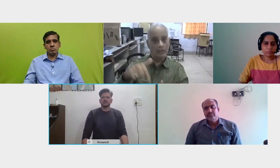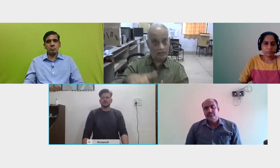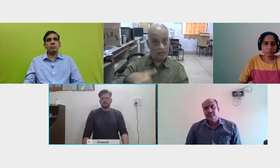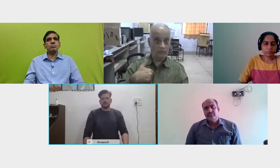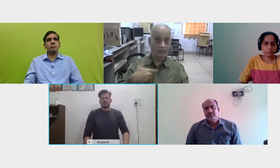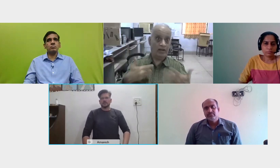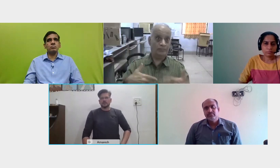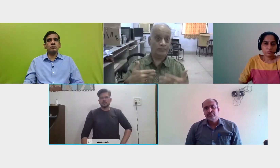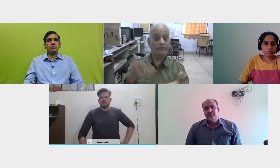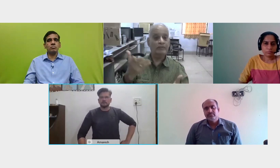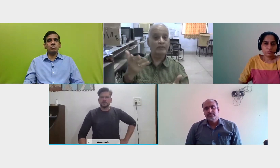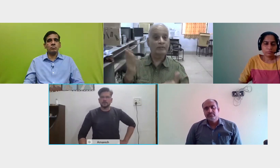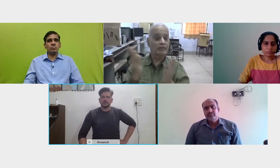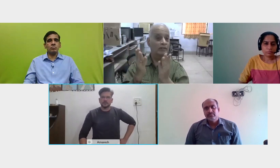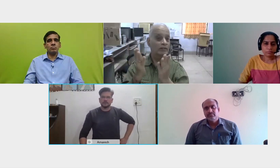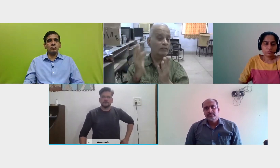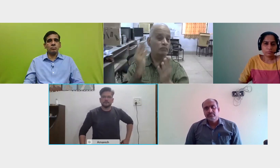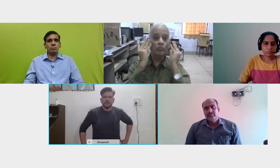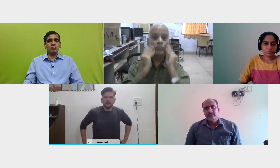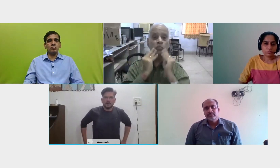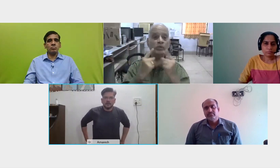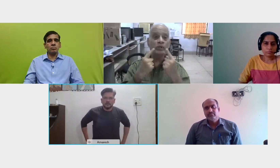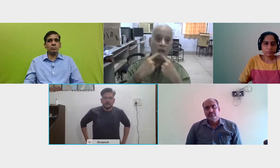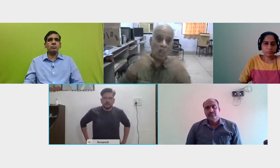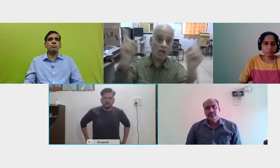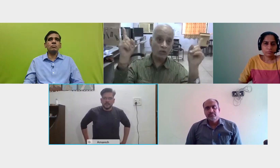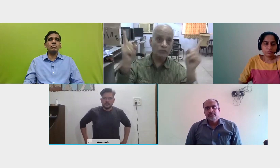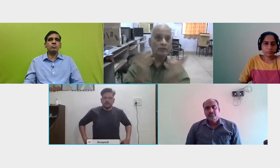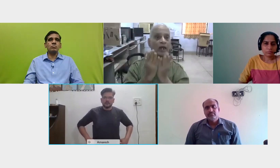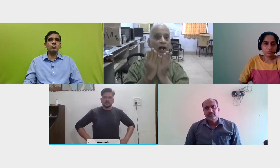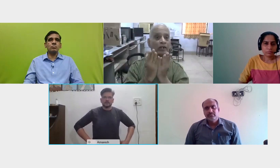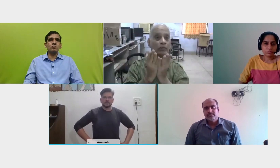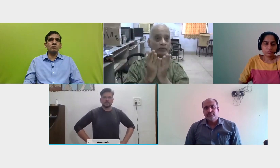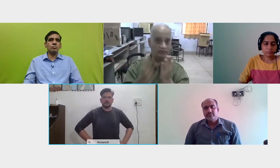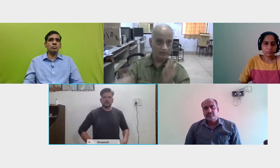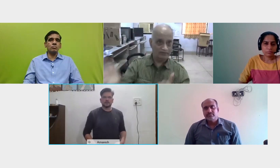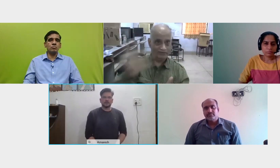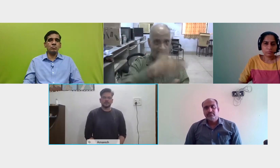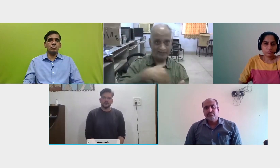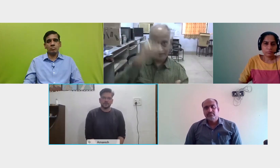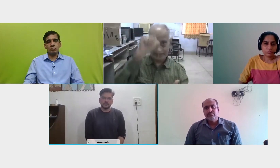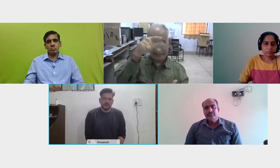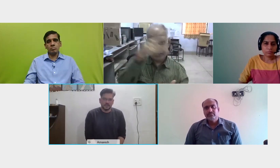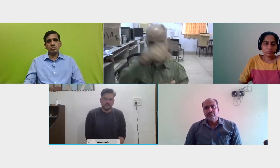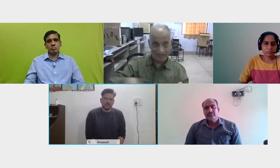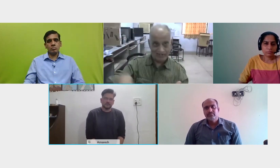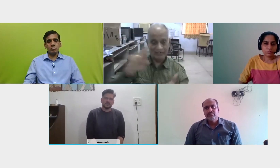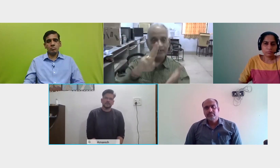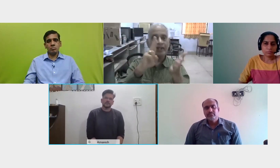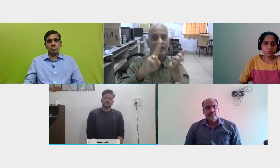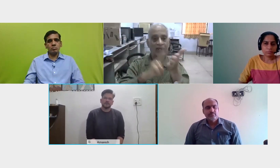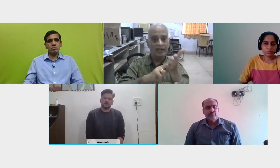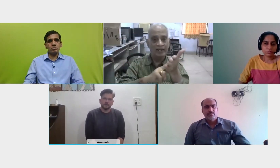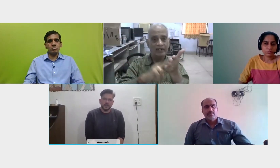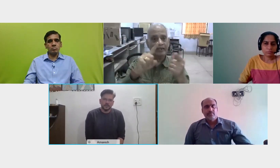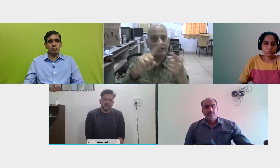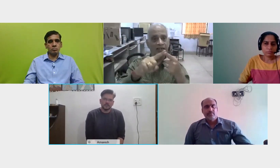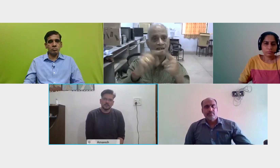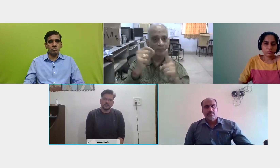is also in the process of making resources in Indian Sign Language. So our prime minister